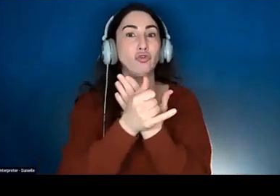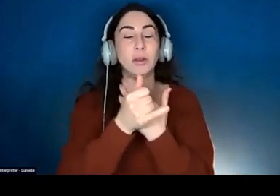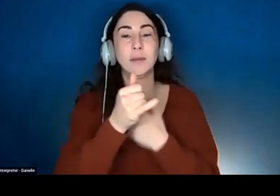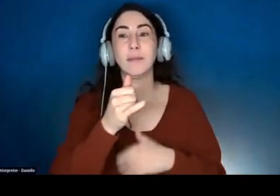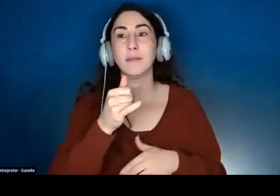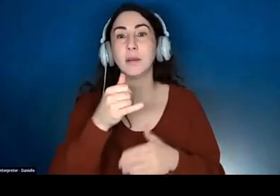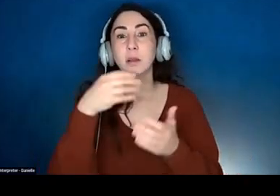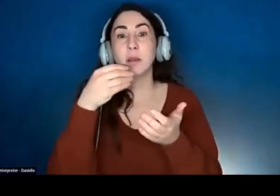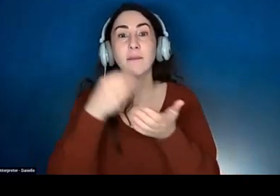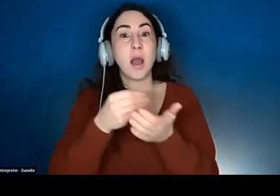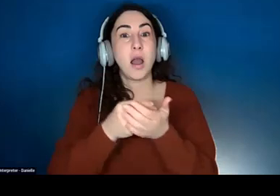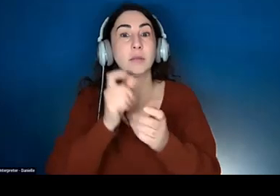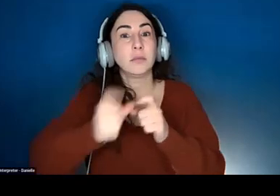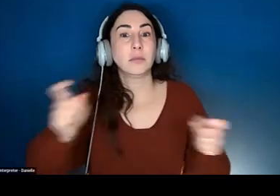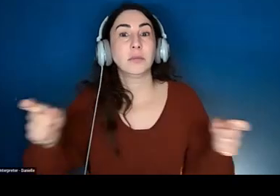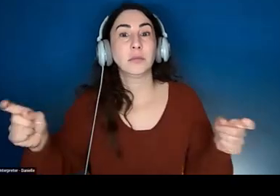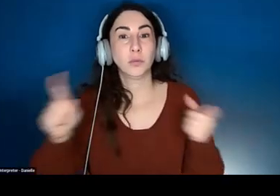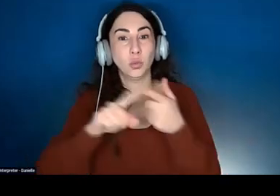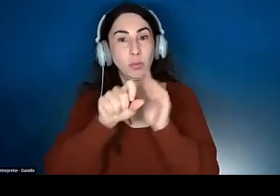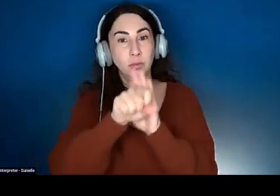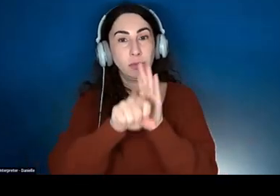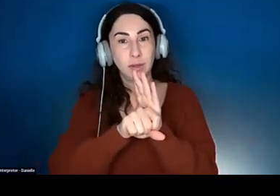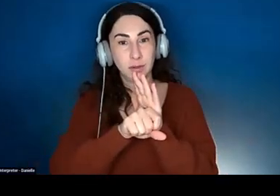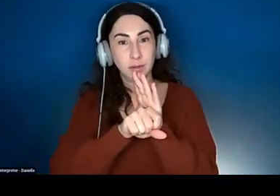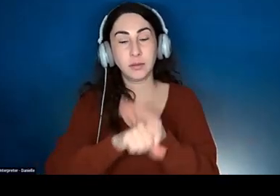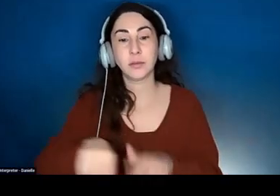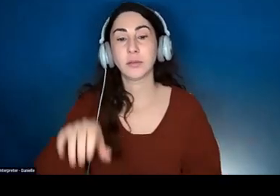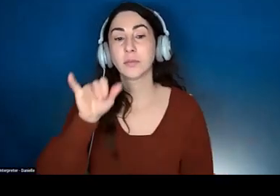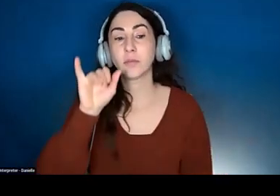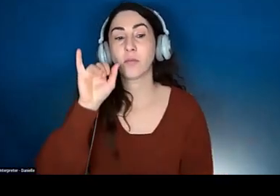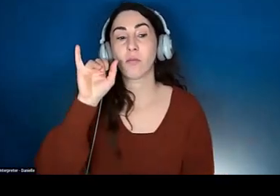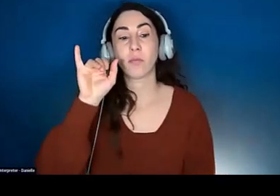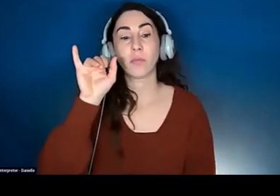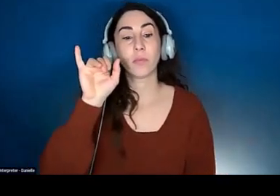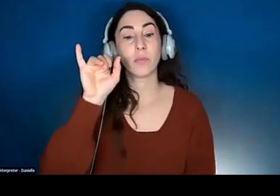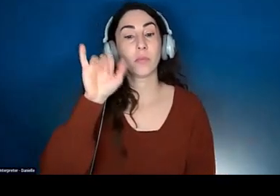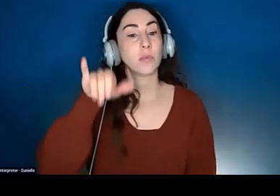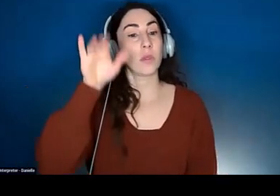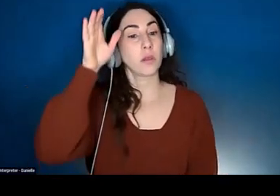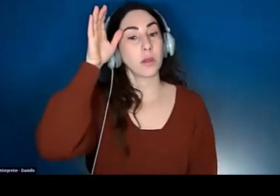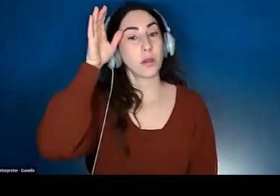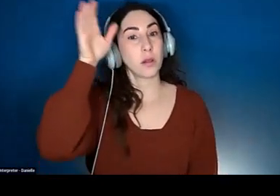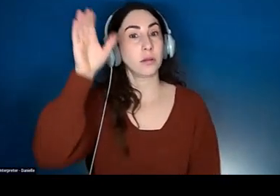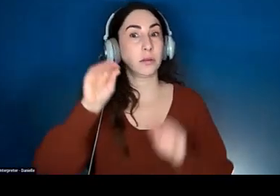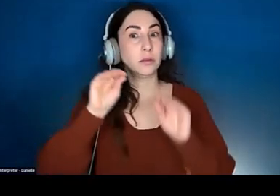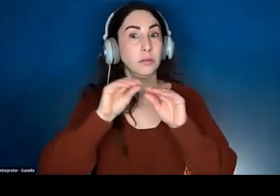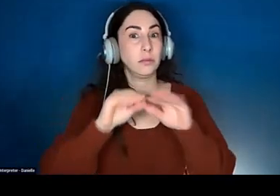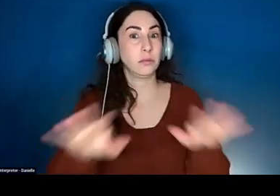states. So this concept had taken root and now was